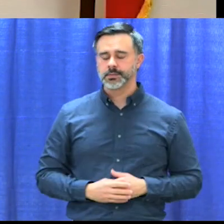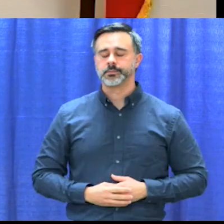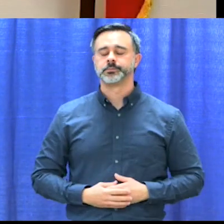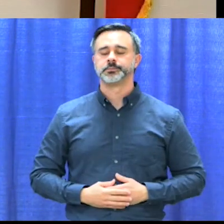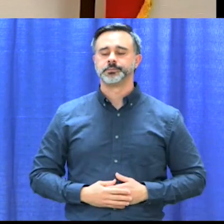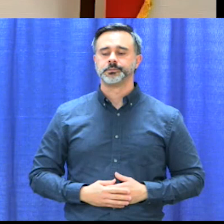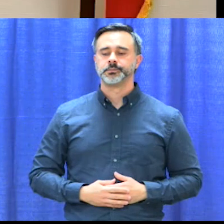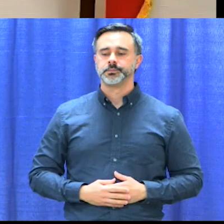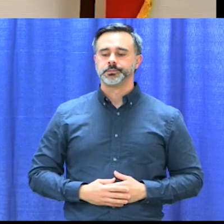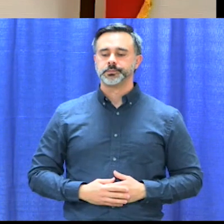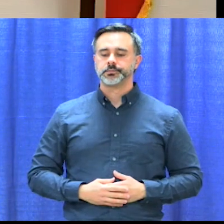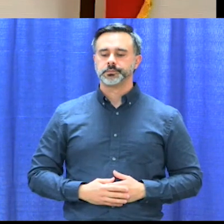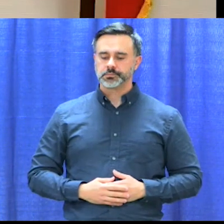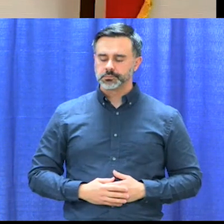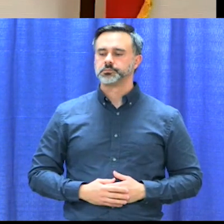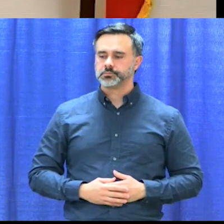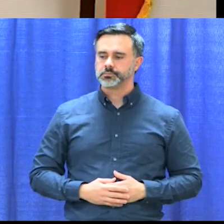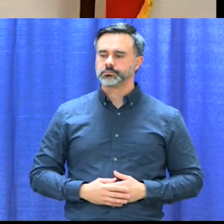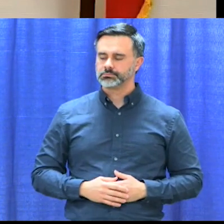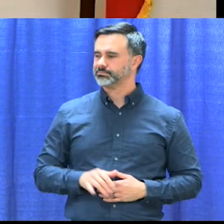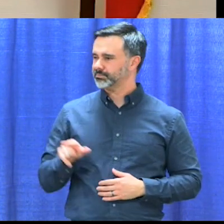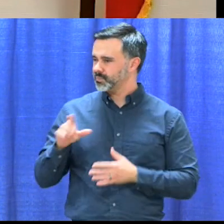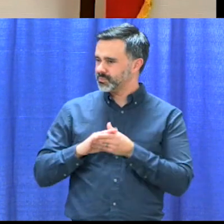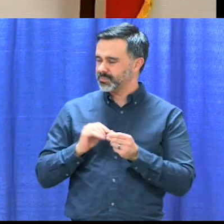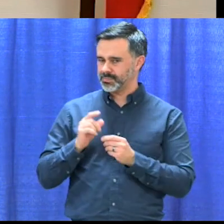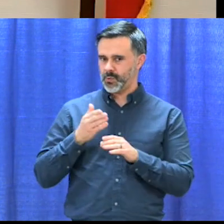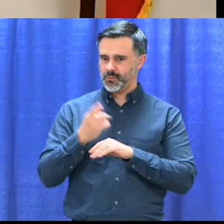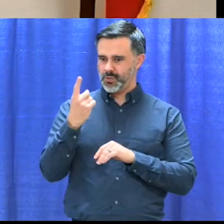As you talked about the point about a third of your students who were not able to participate